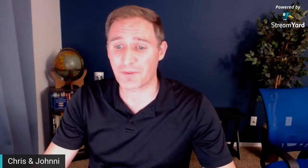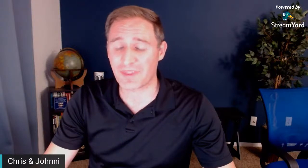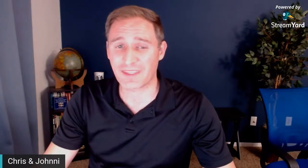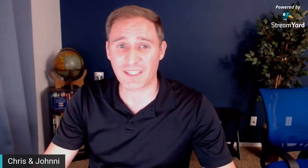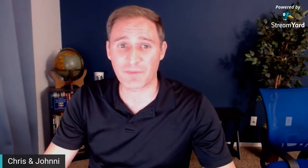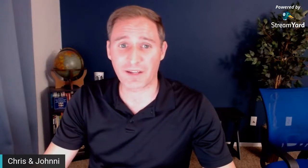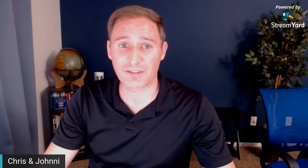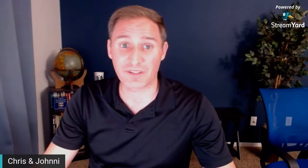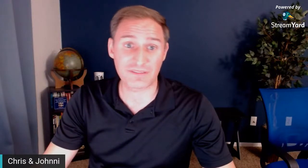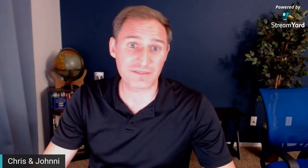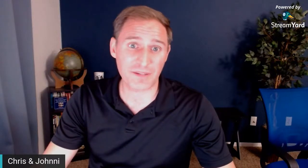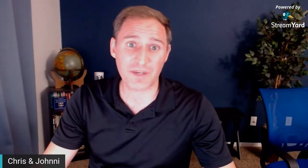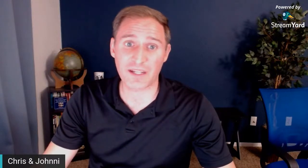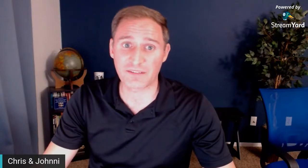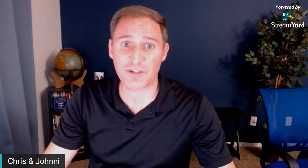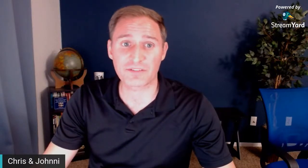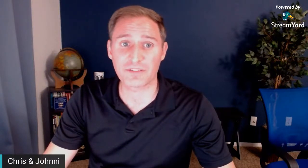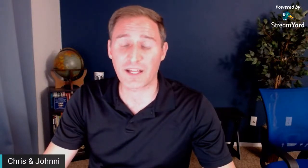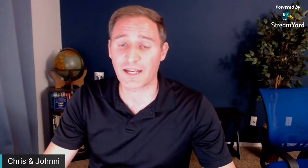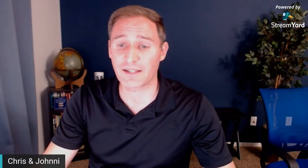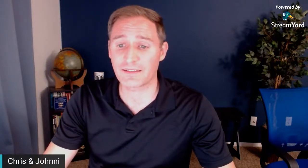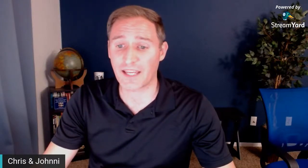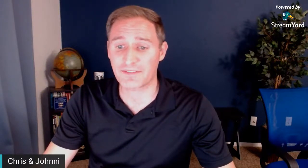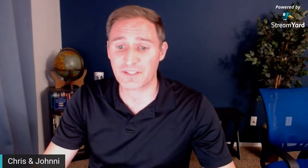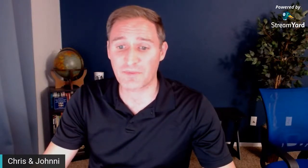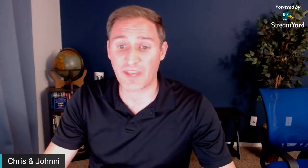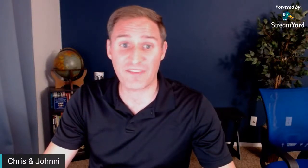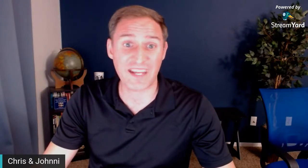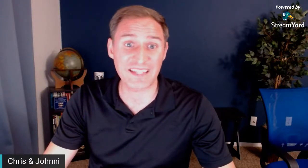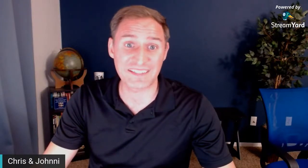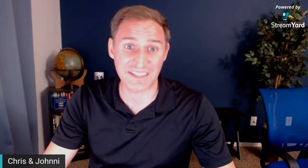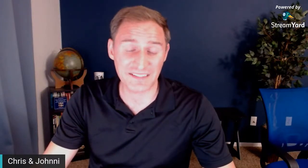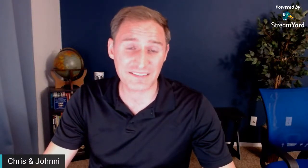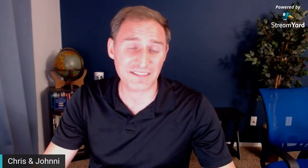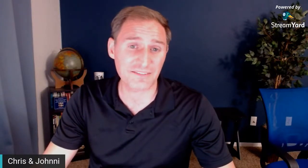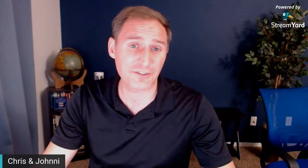been thinking about doing some kind of special uh live stream if you have any ideas as or